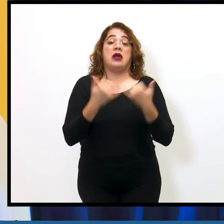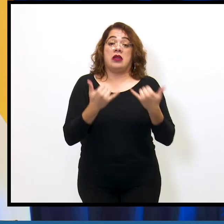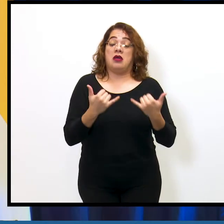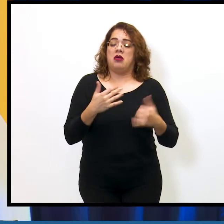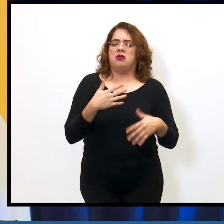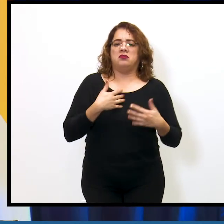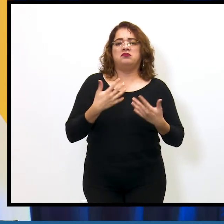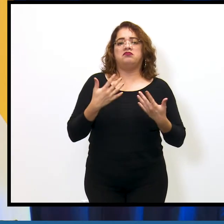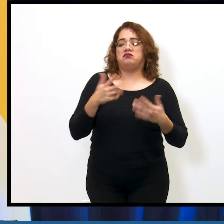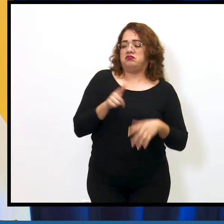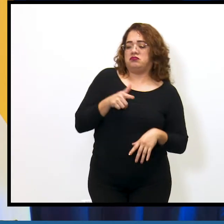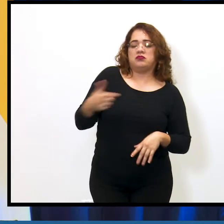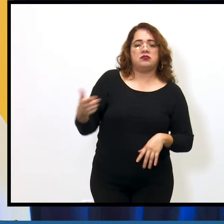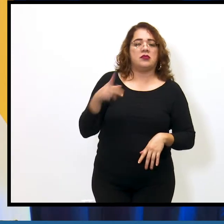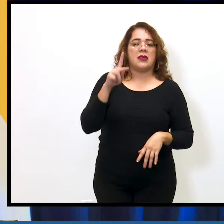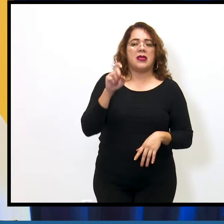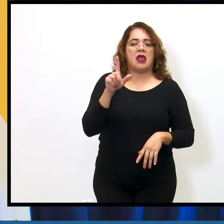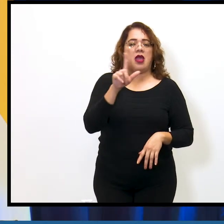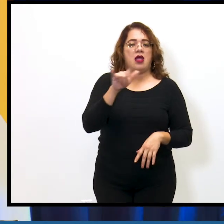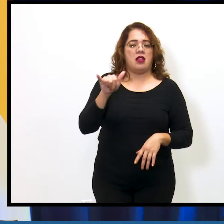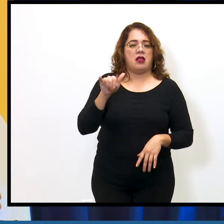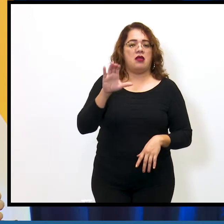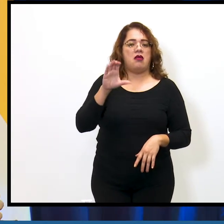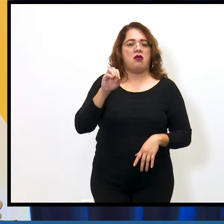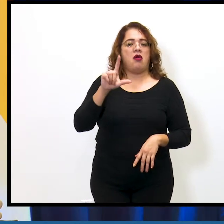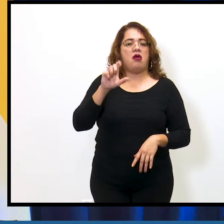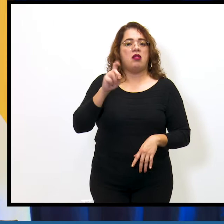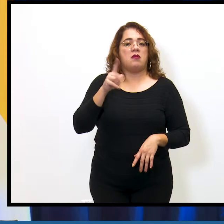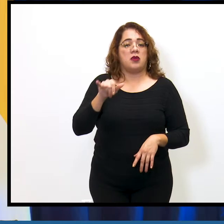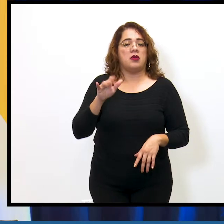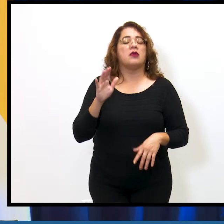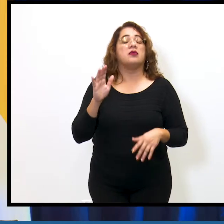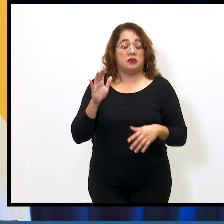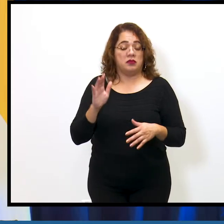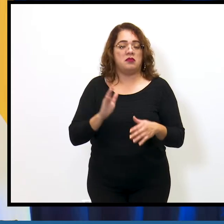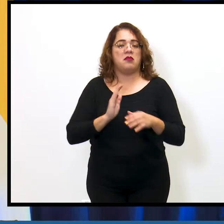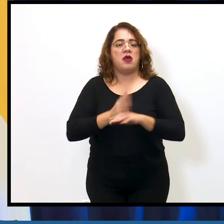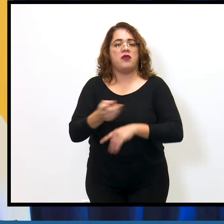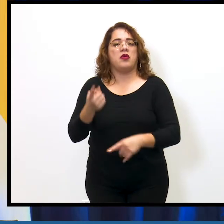and then we'll also answer some questions. Thank you. Thank you mayor. Go ahead Kelly.